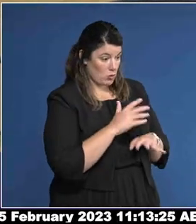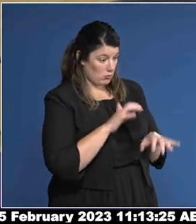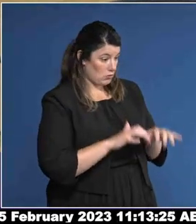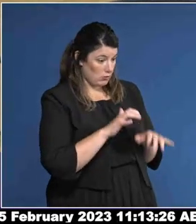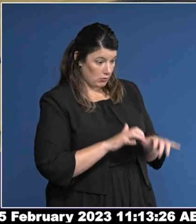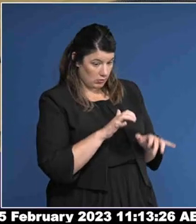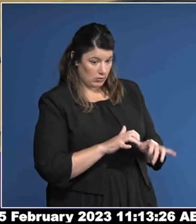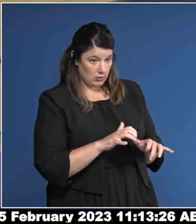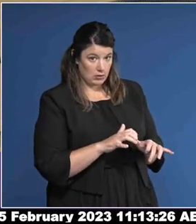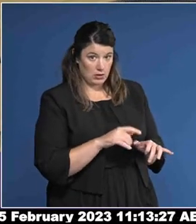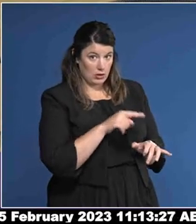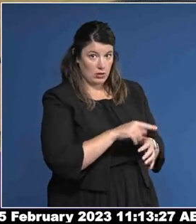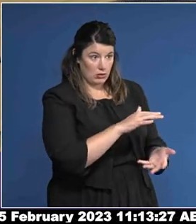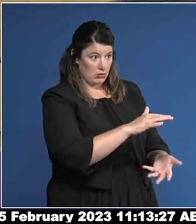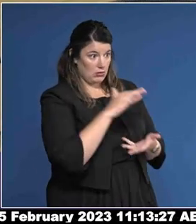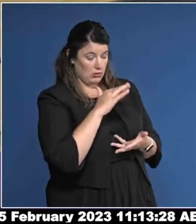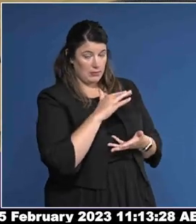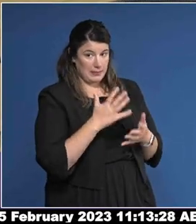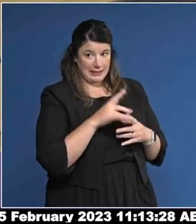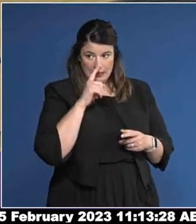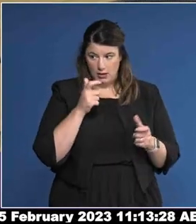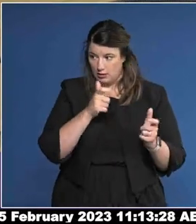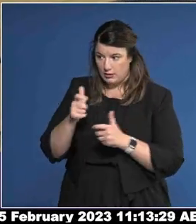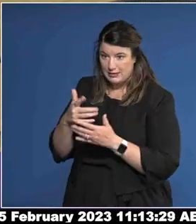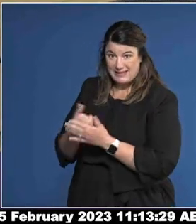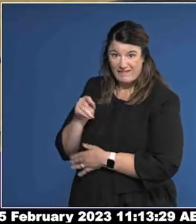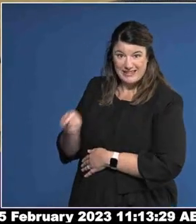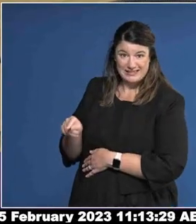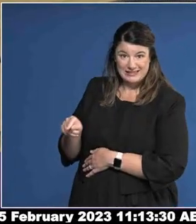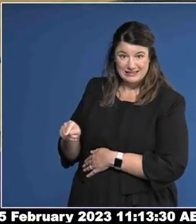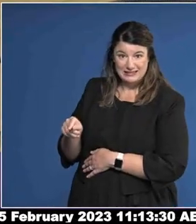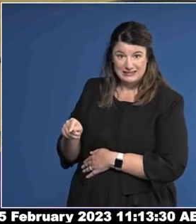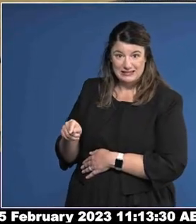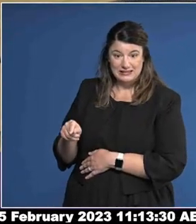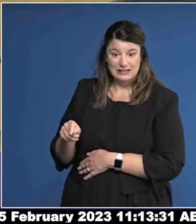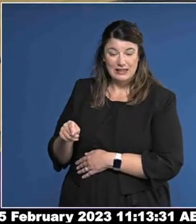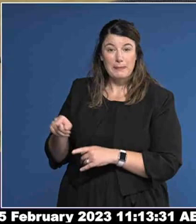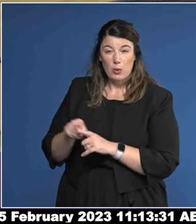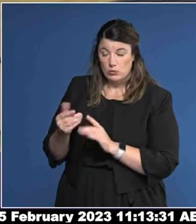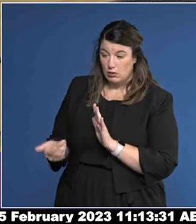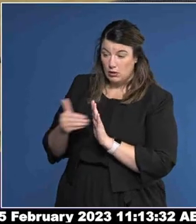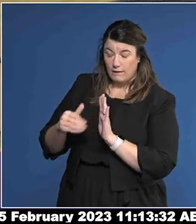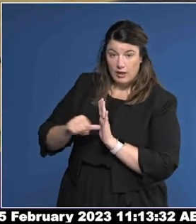overwhelming but also involved financial and managerial responsibilities, what changes